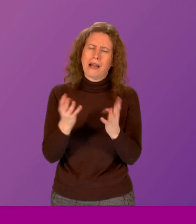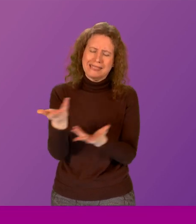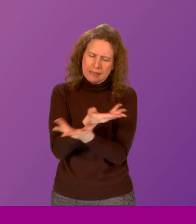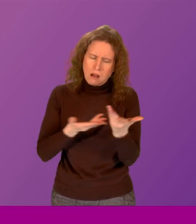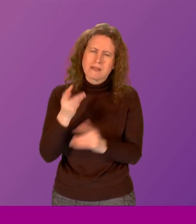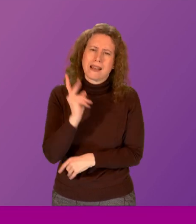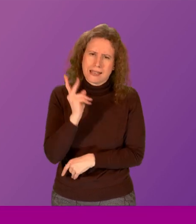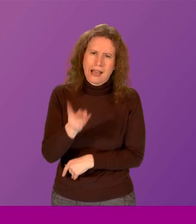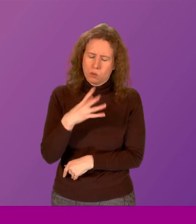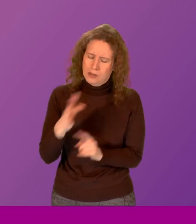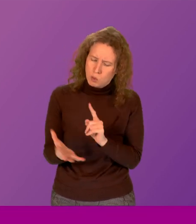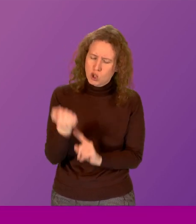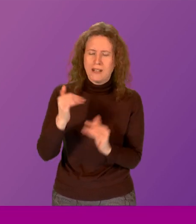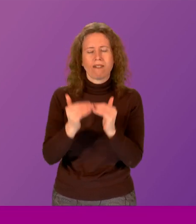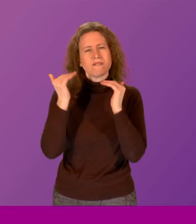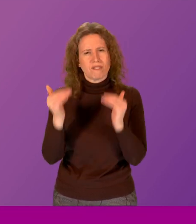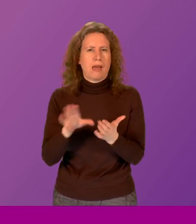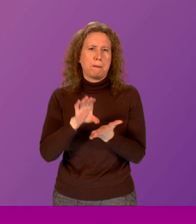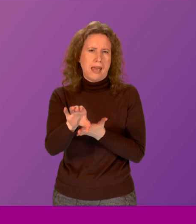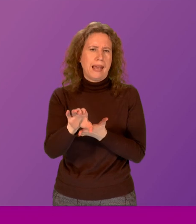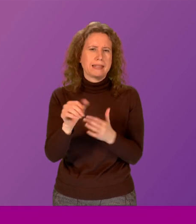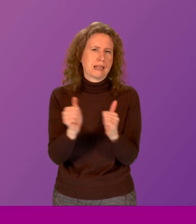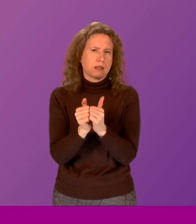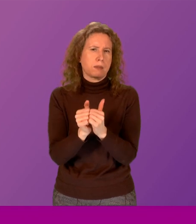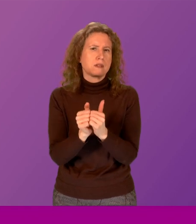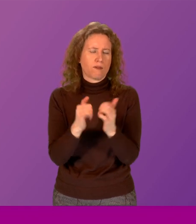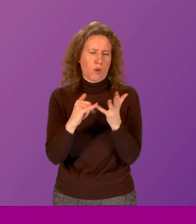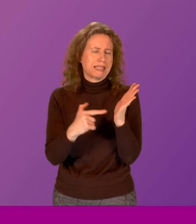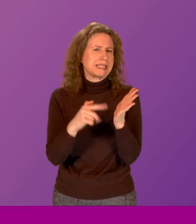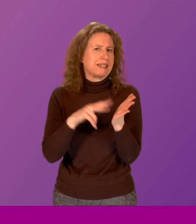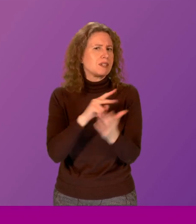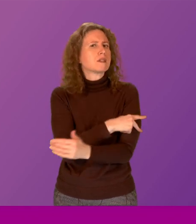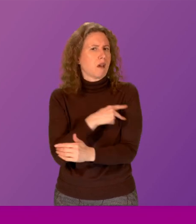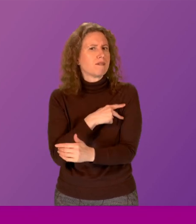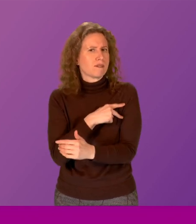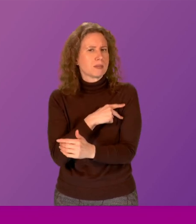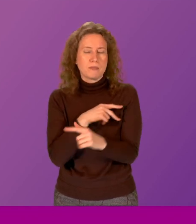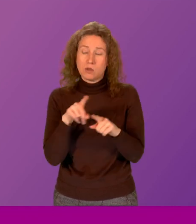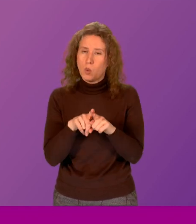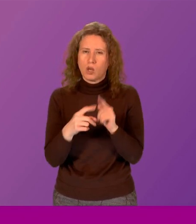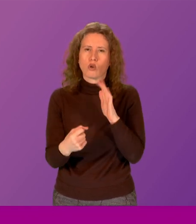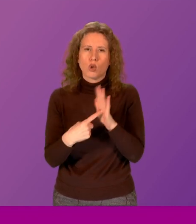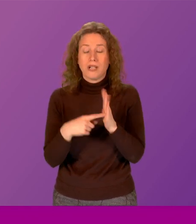order to get a fair pay settlement for STV employees including, crucially, journalists.